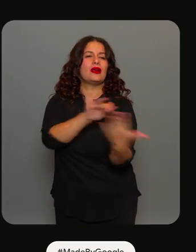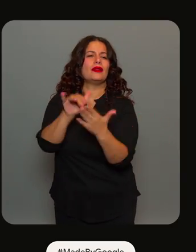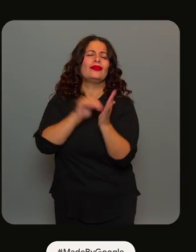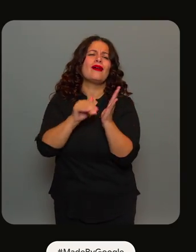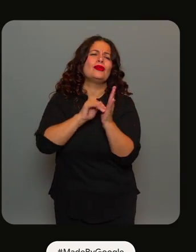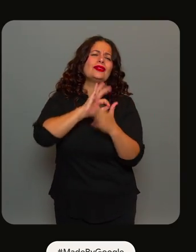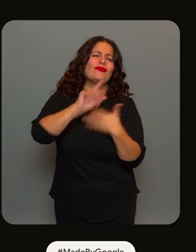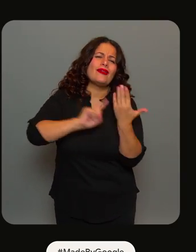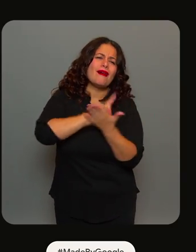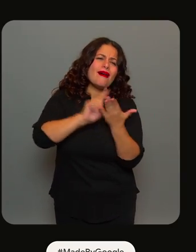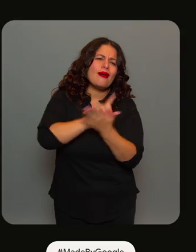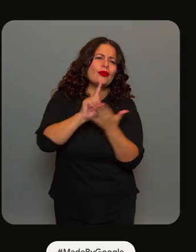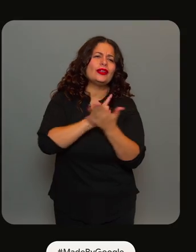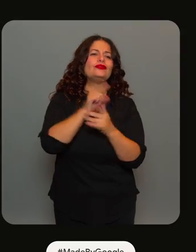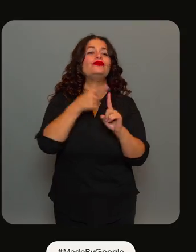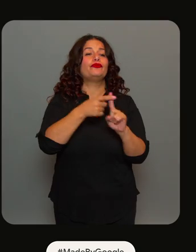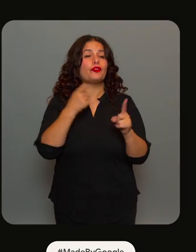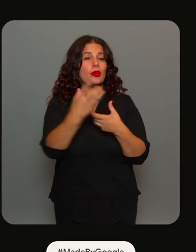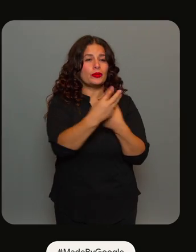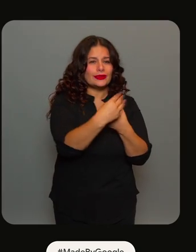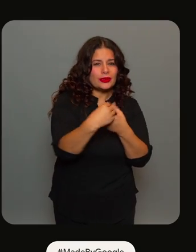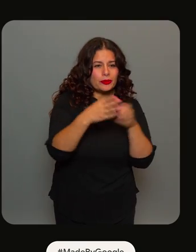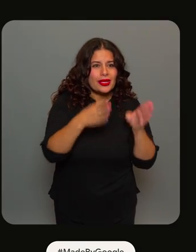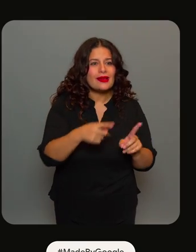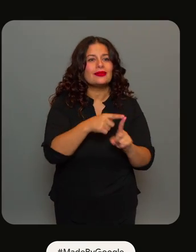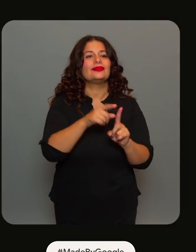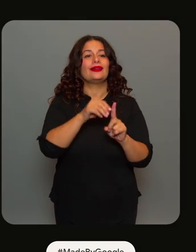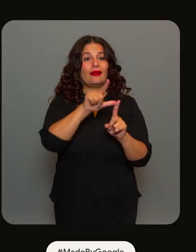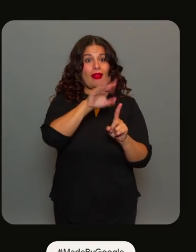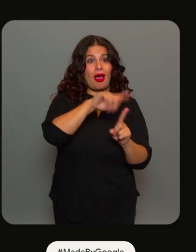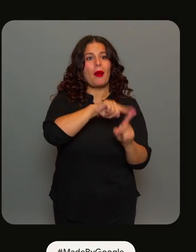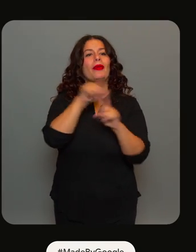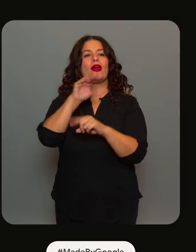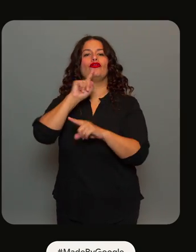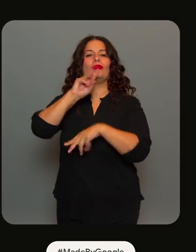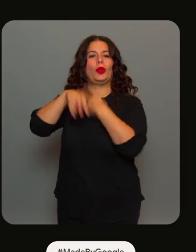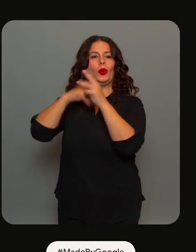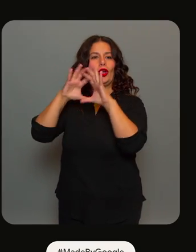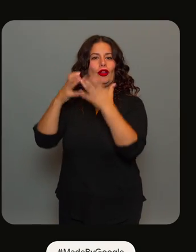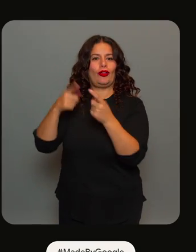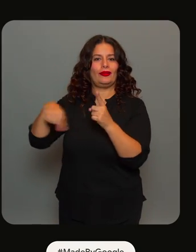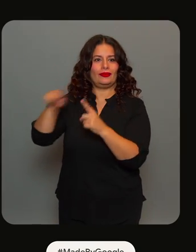research labs as well as during their real world usage. And machine learning helps us basically take